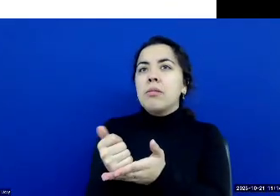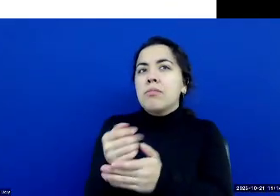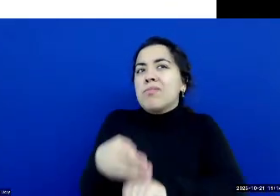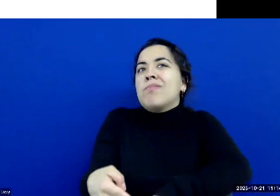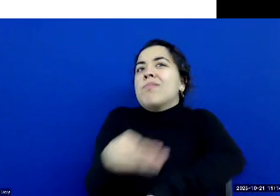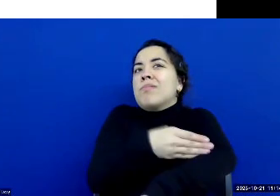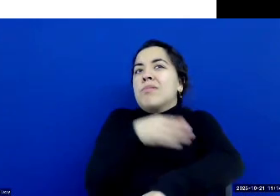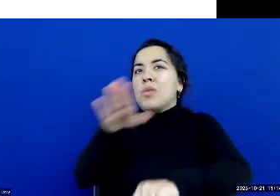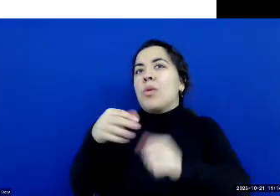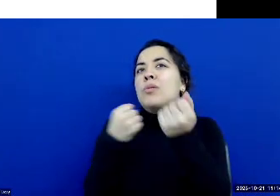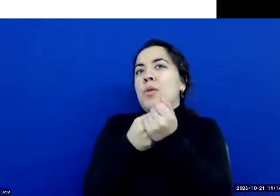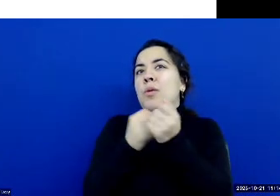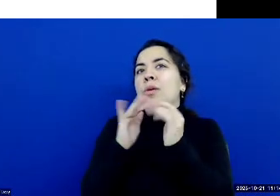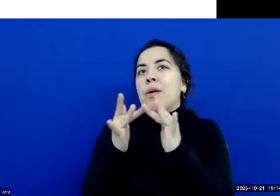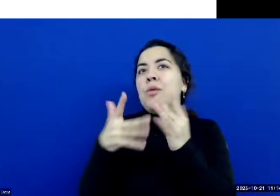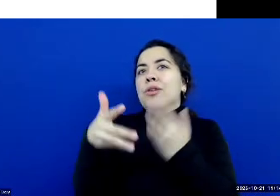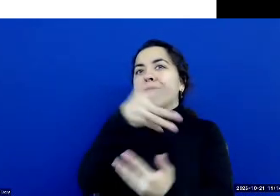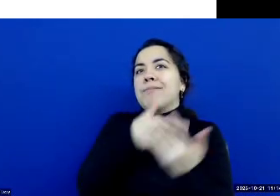Kathleen DeForest: Really beef up that support network.